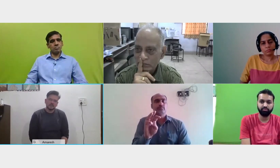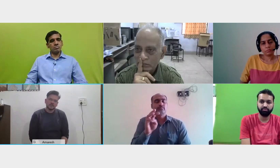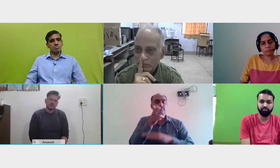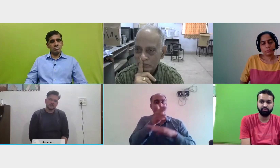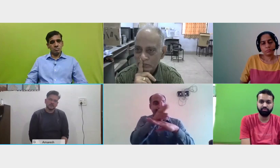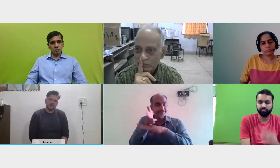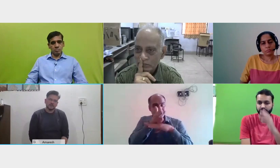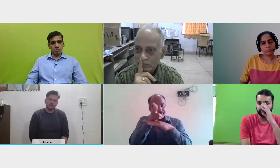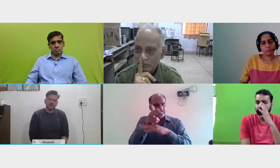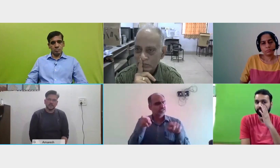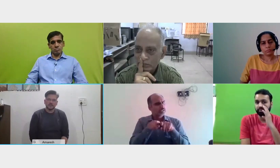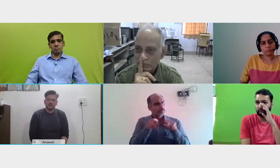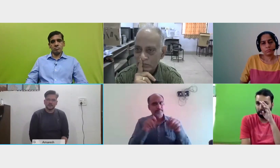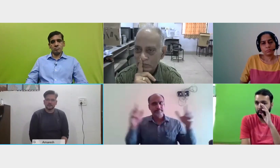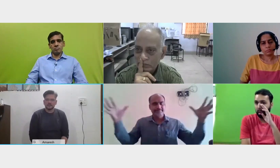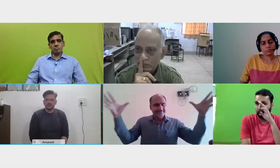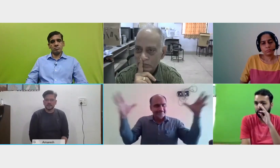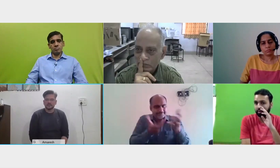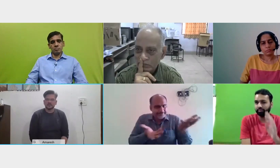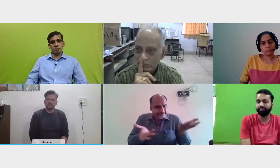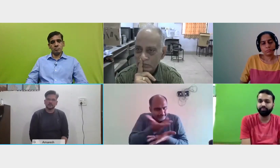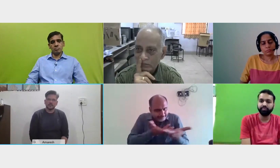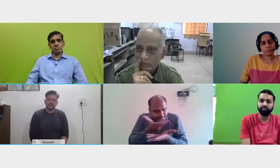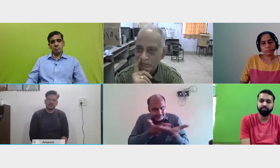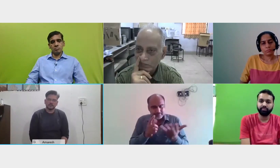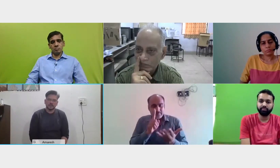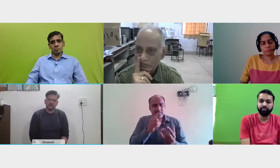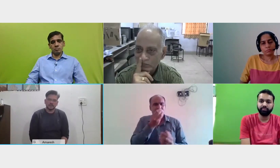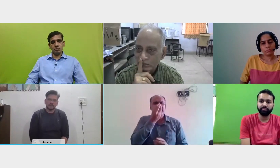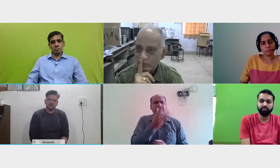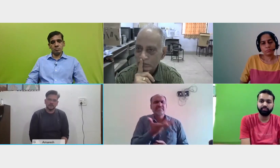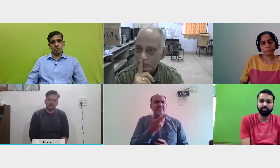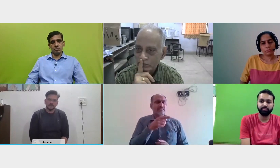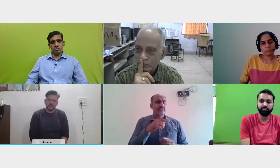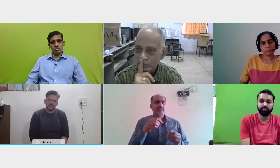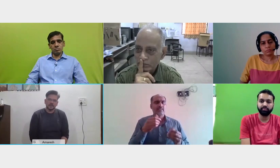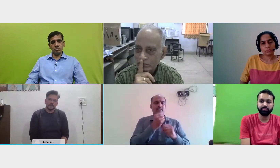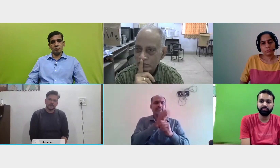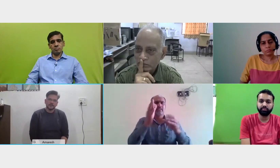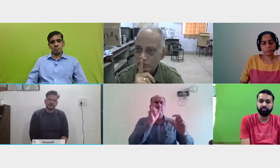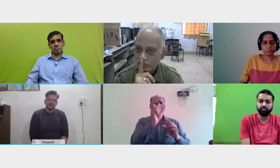and distributed so we had another set of work done another three thousand words in so we